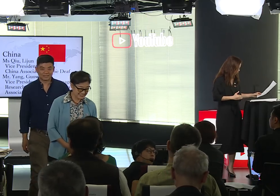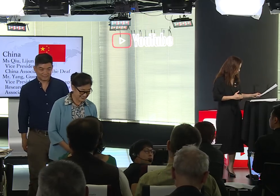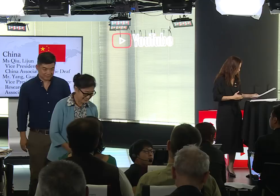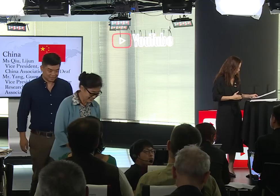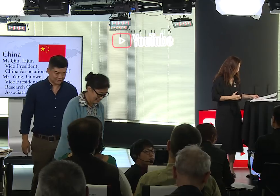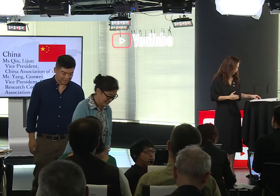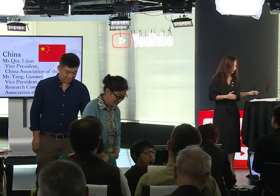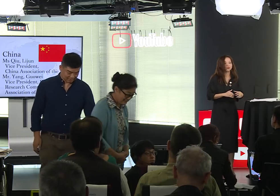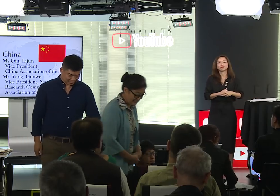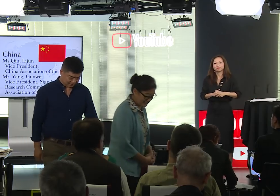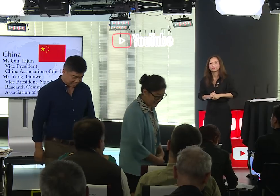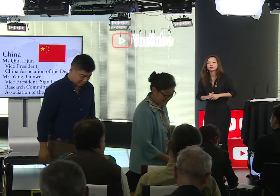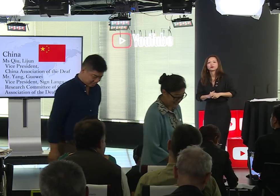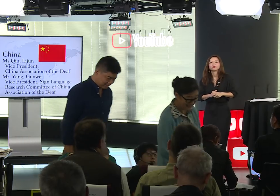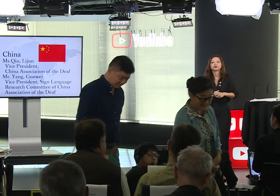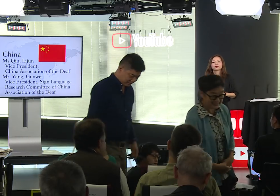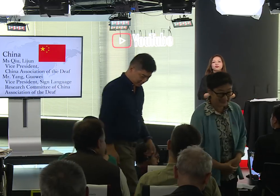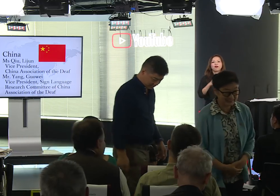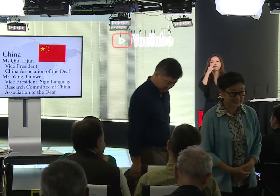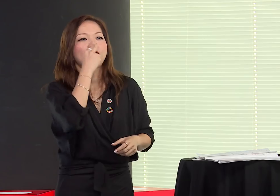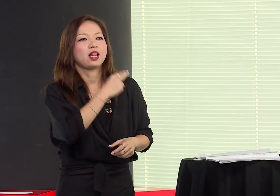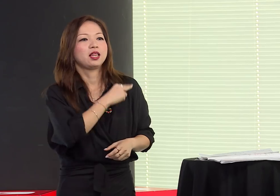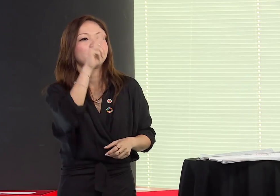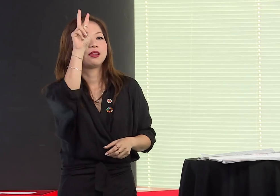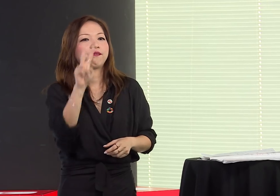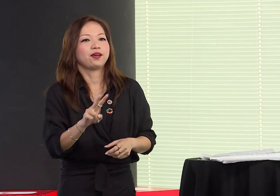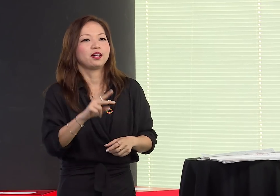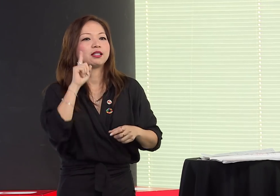sign and congratulations. >> This is the sign for China and